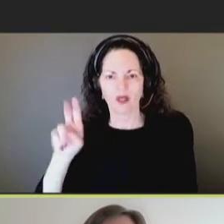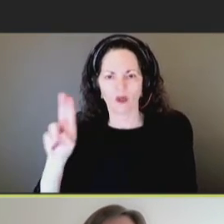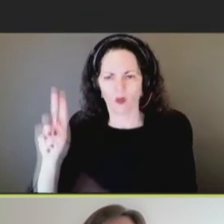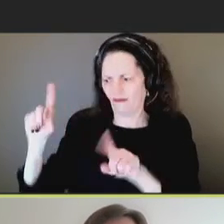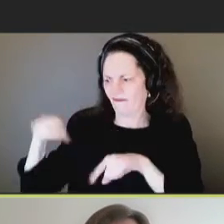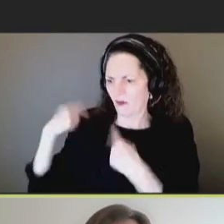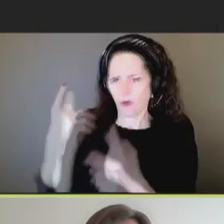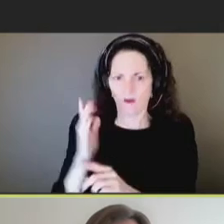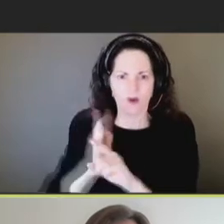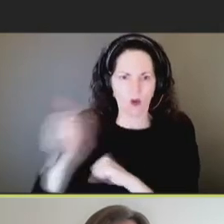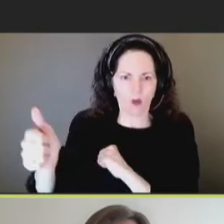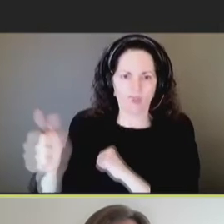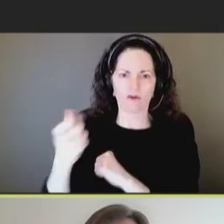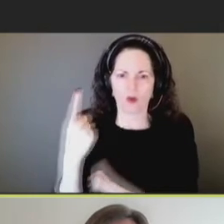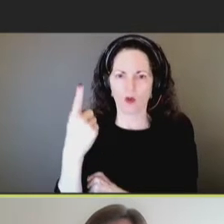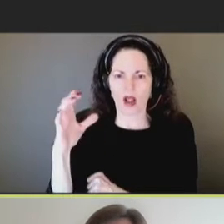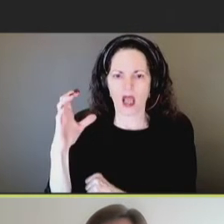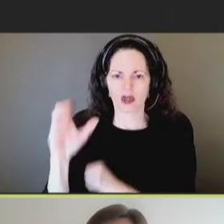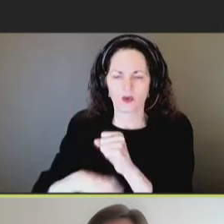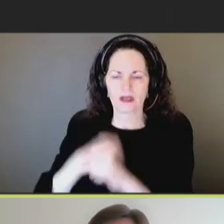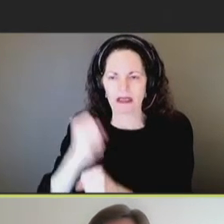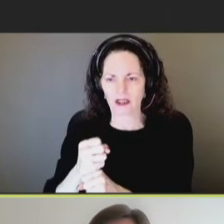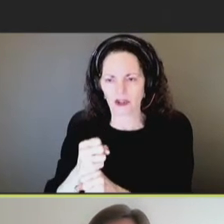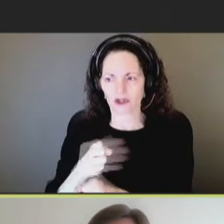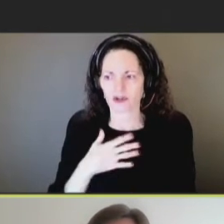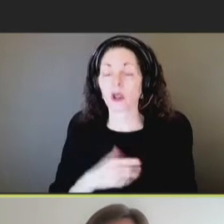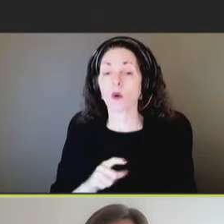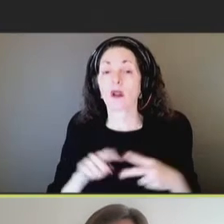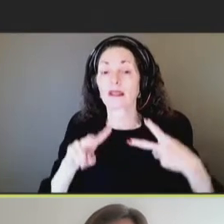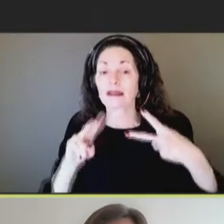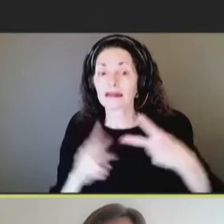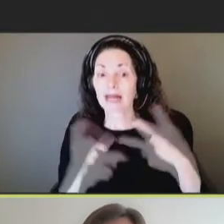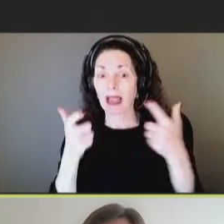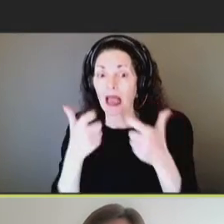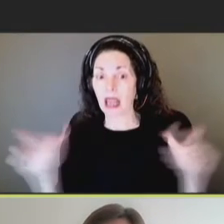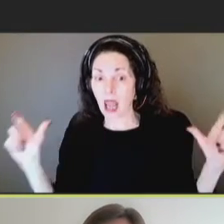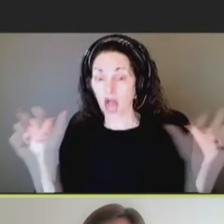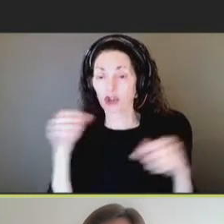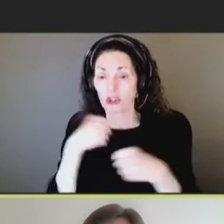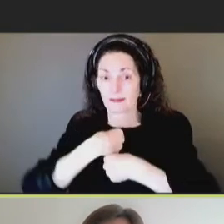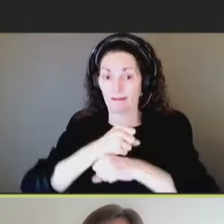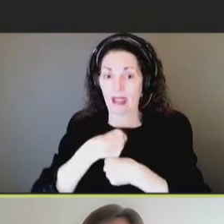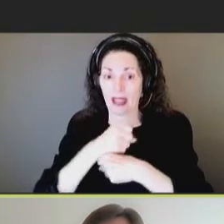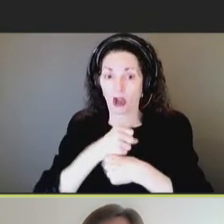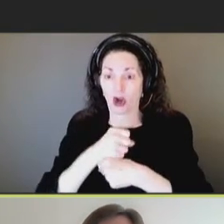We're the second largest producer of influenza vaccines in the world. And at the moment,